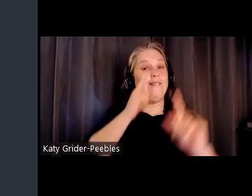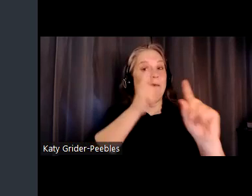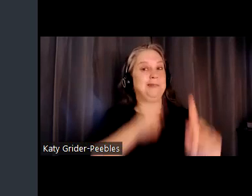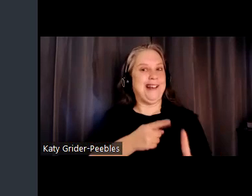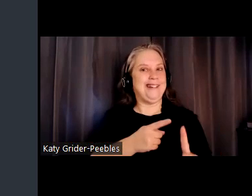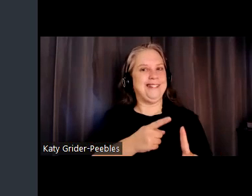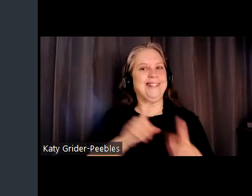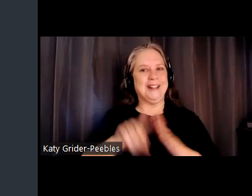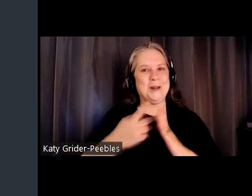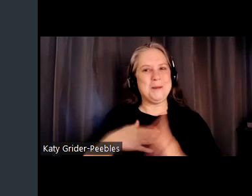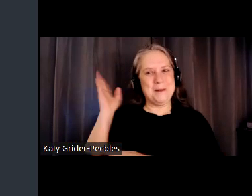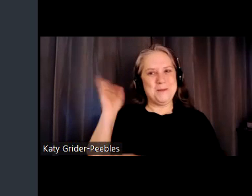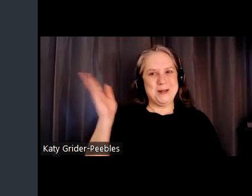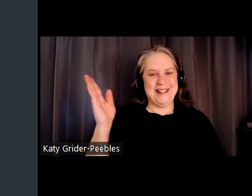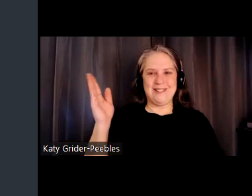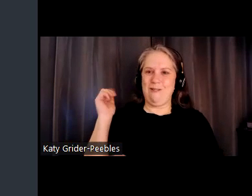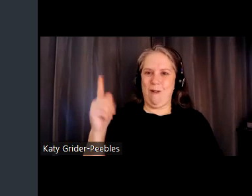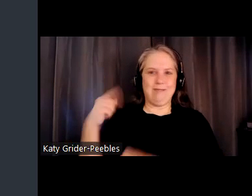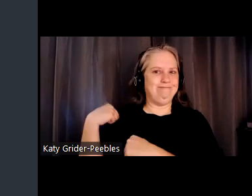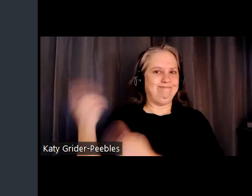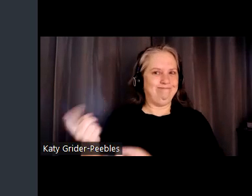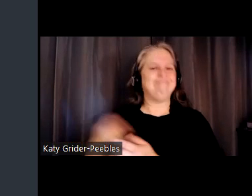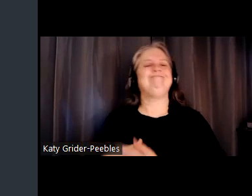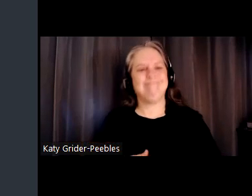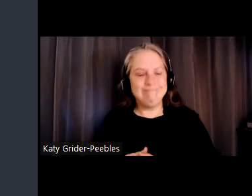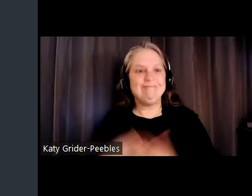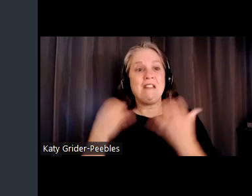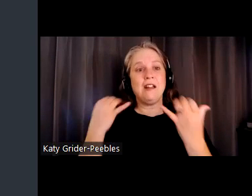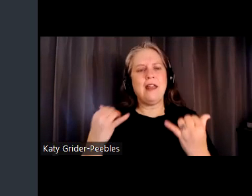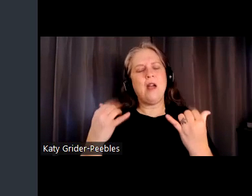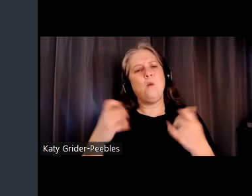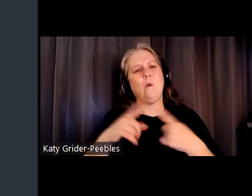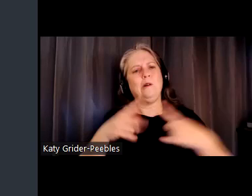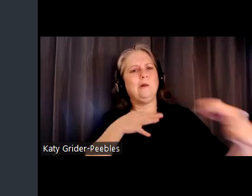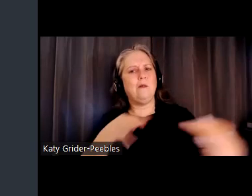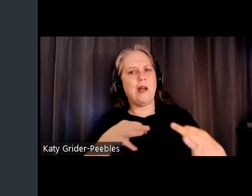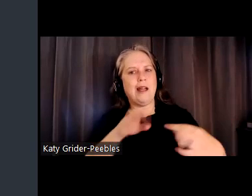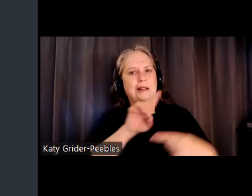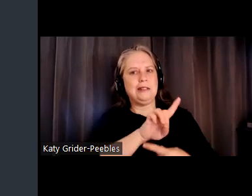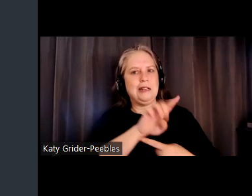In this presentation, we seek to define diversity, equity, inclusion or DEI,